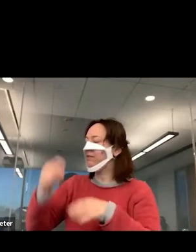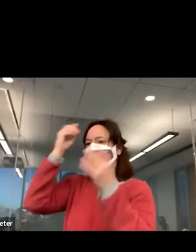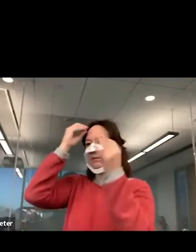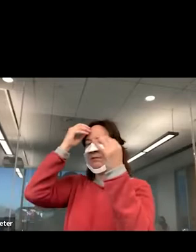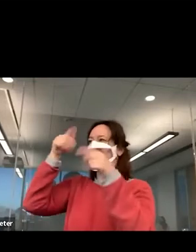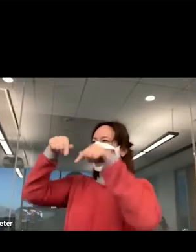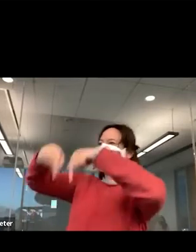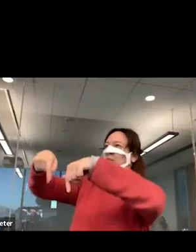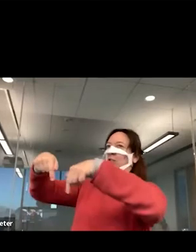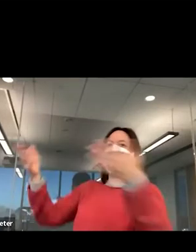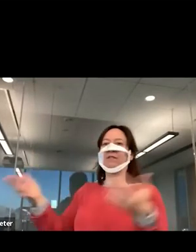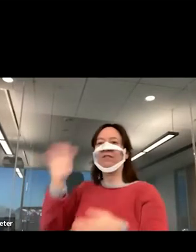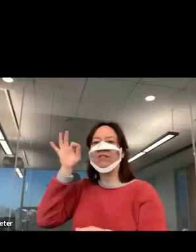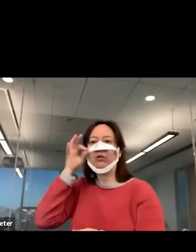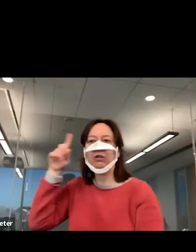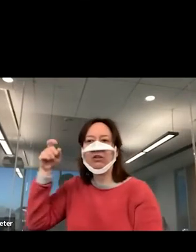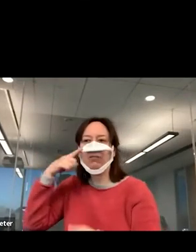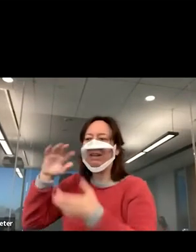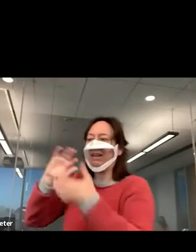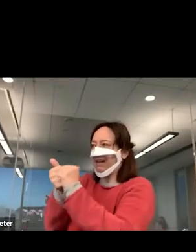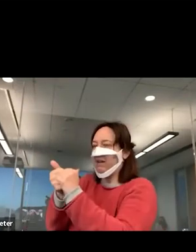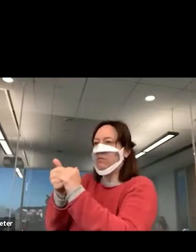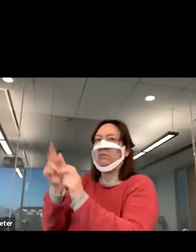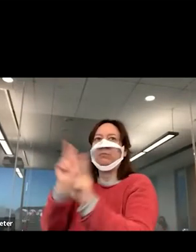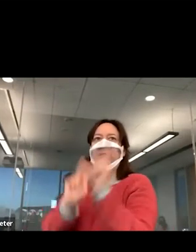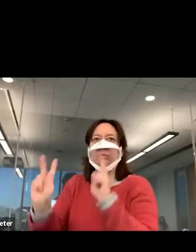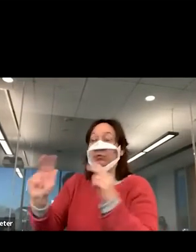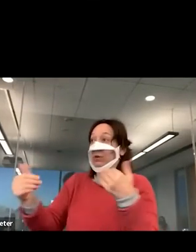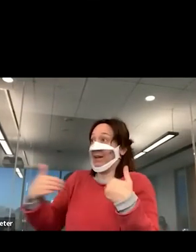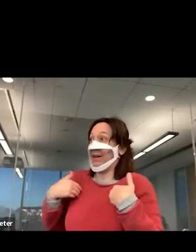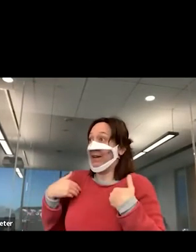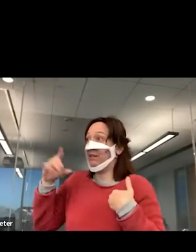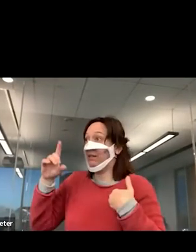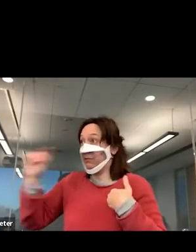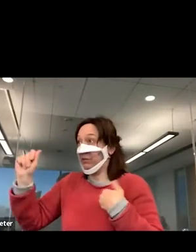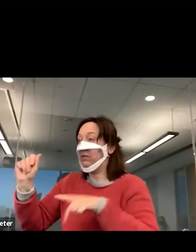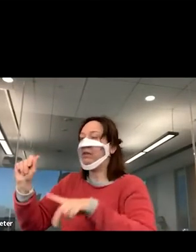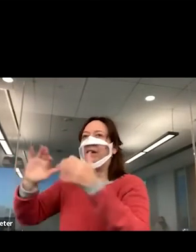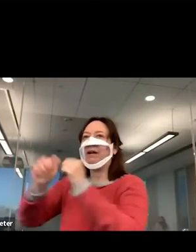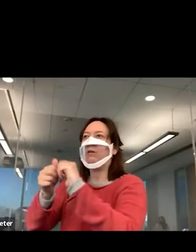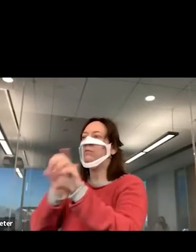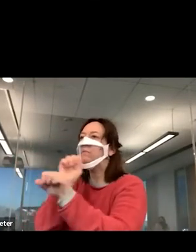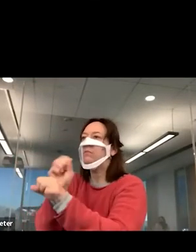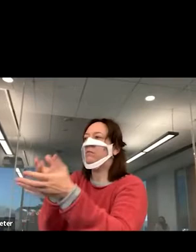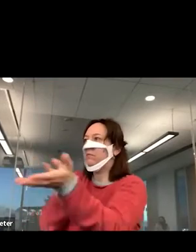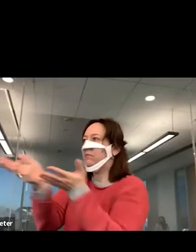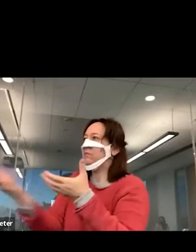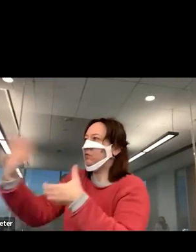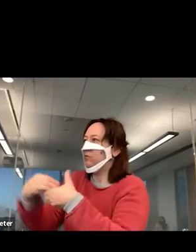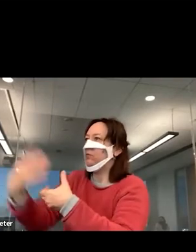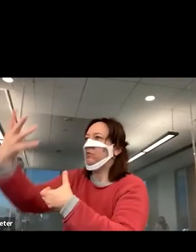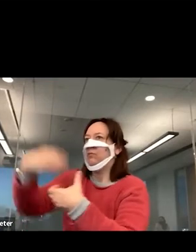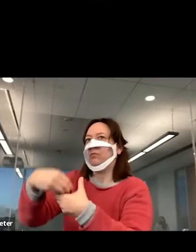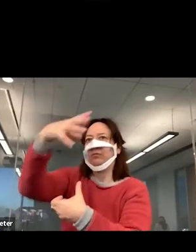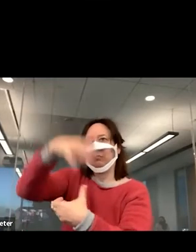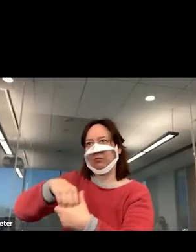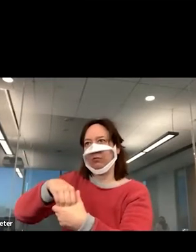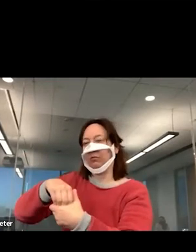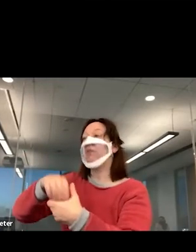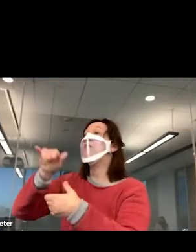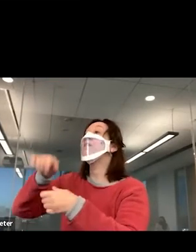big way so that that we really do start to see inclusion in the workforce and in society overall